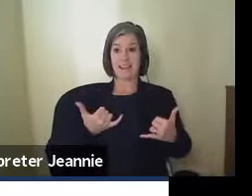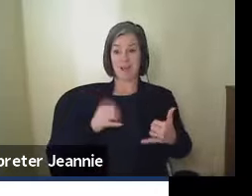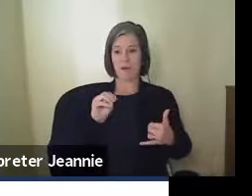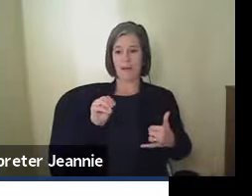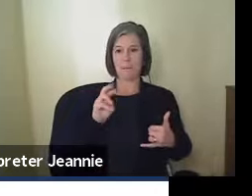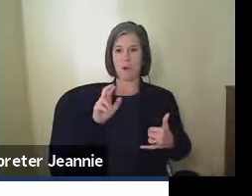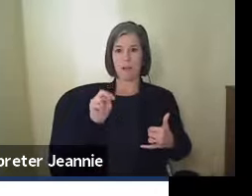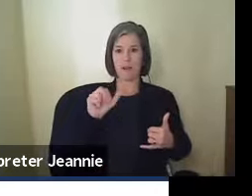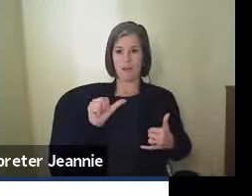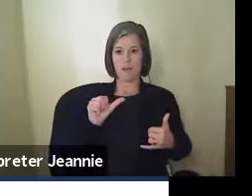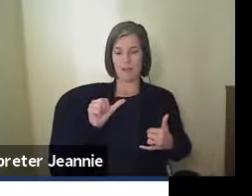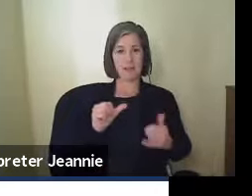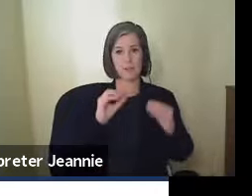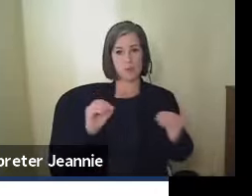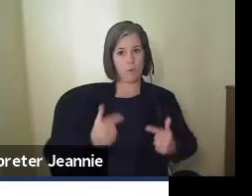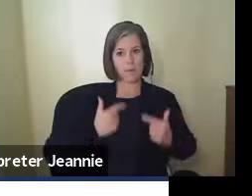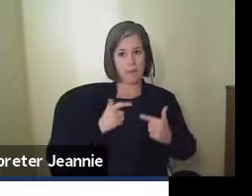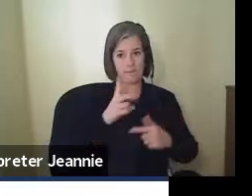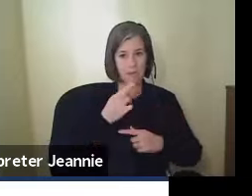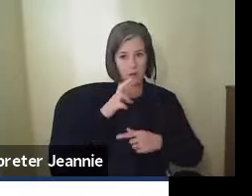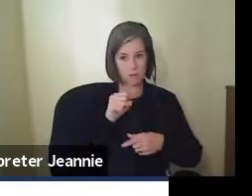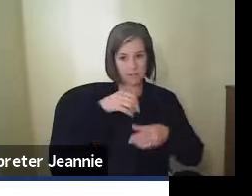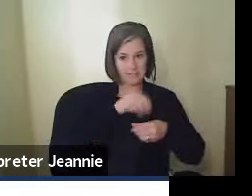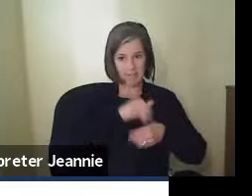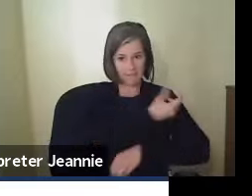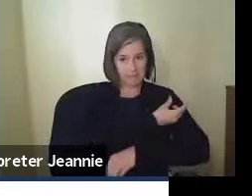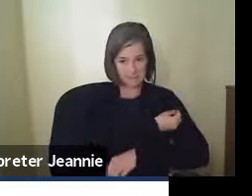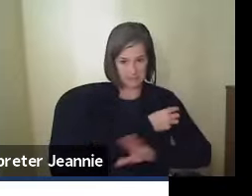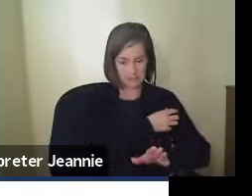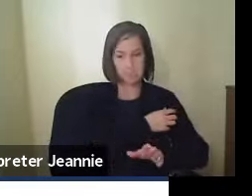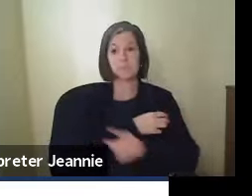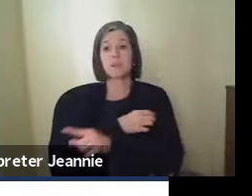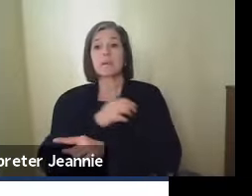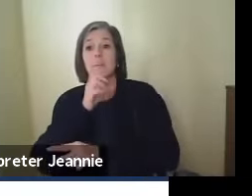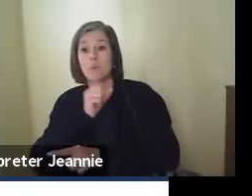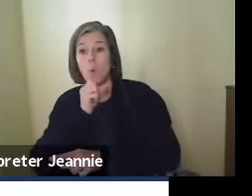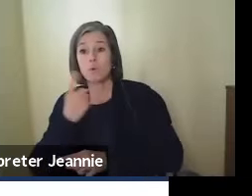Most vaccines have been with a live virus